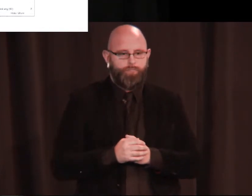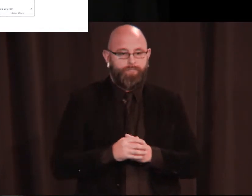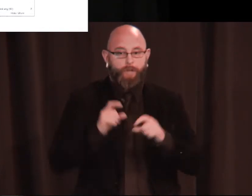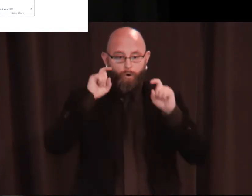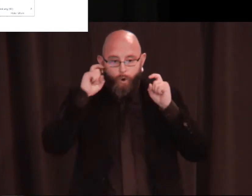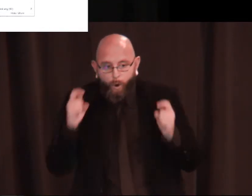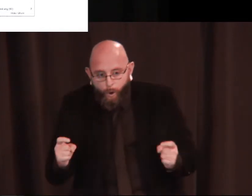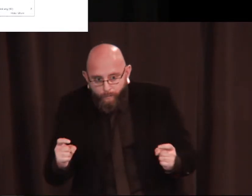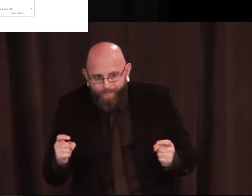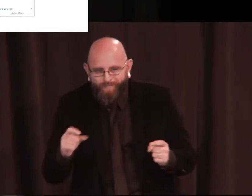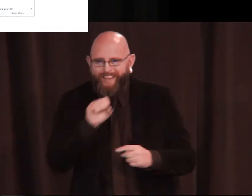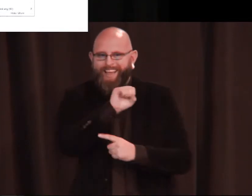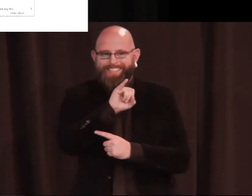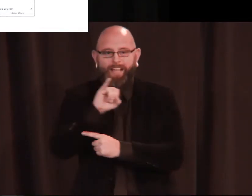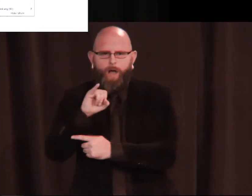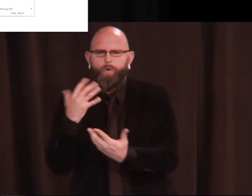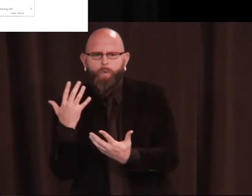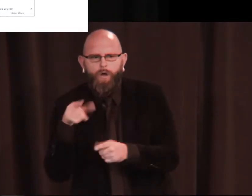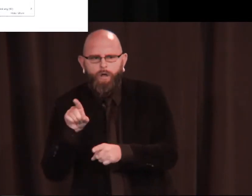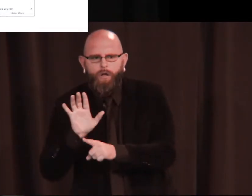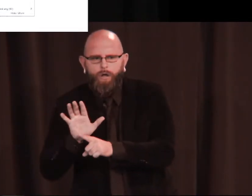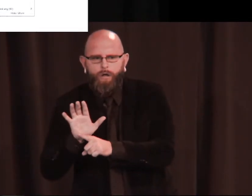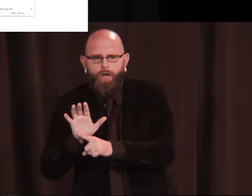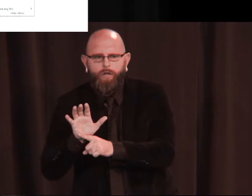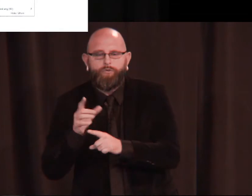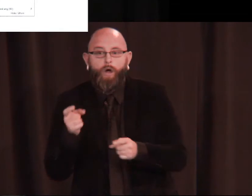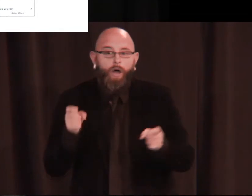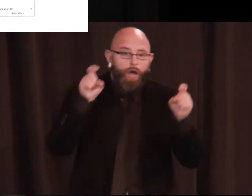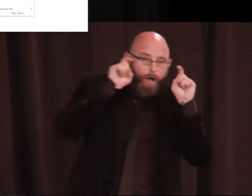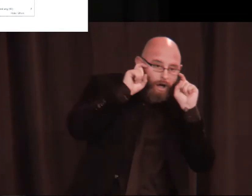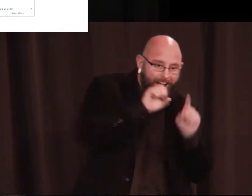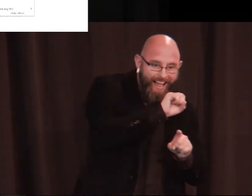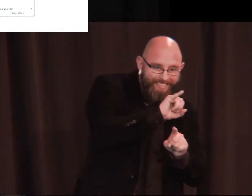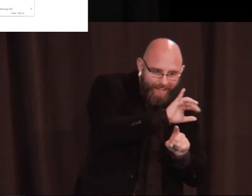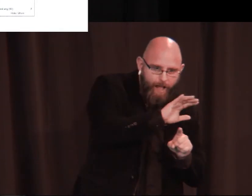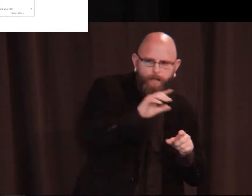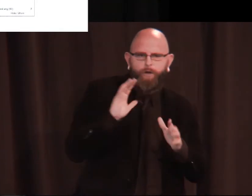We feel this is a better way of capturing how much access these kids have to hearing